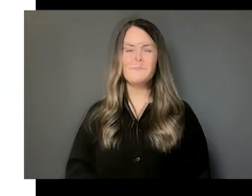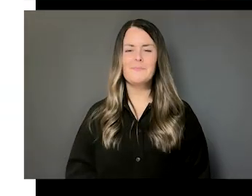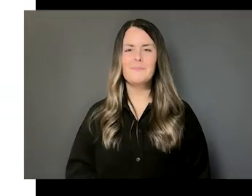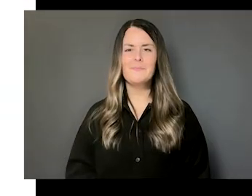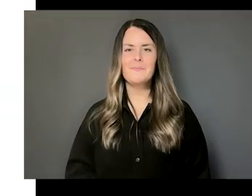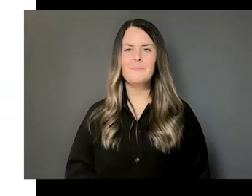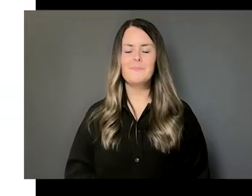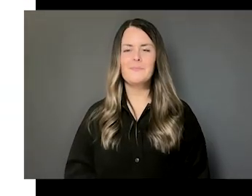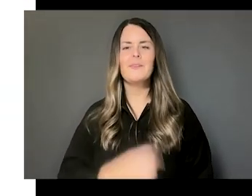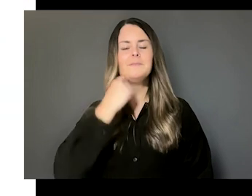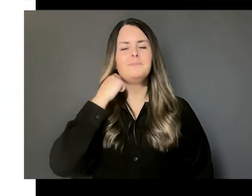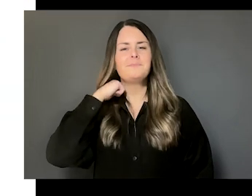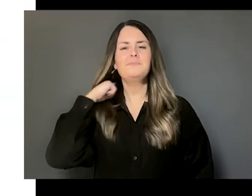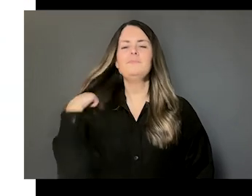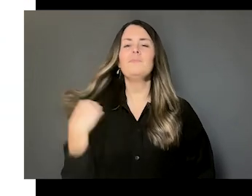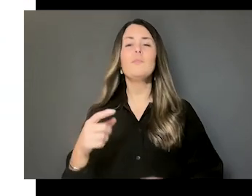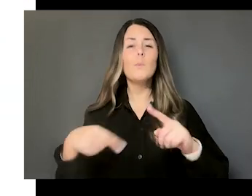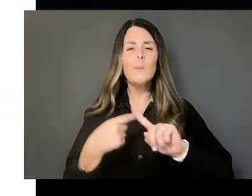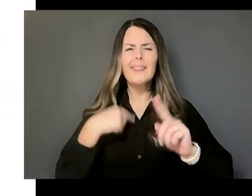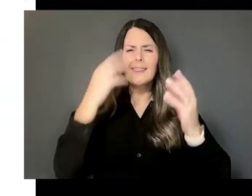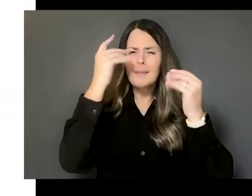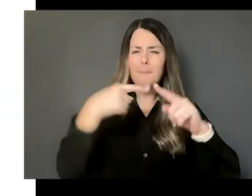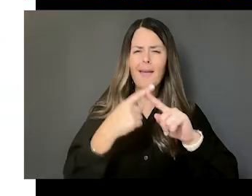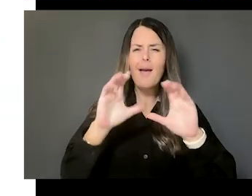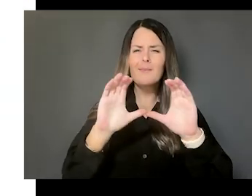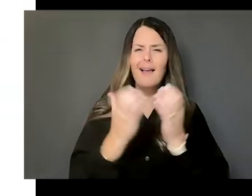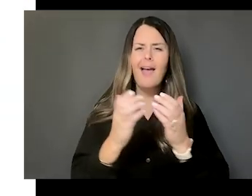As we think about the IM problem-based classroom, we have a list here